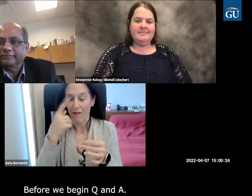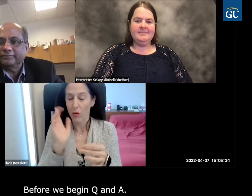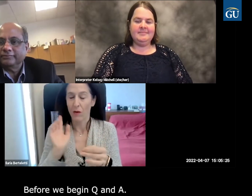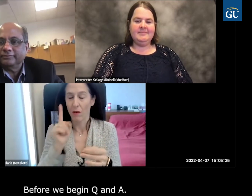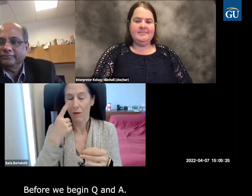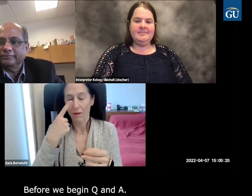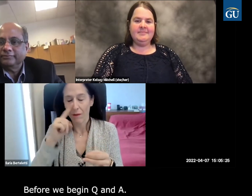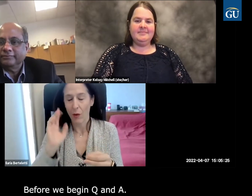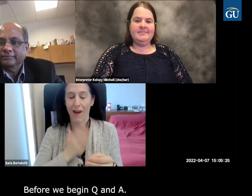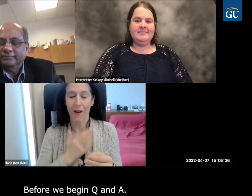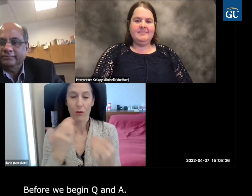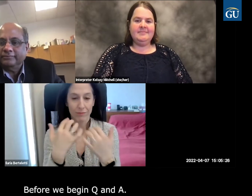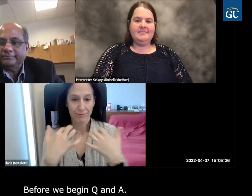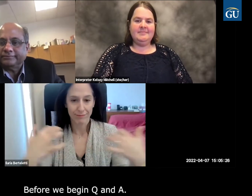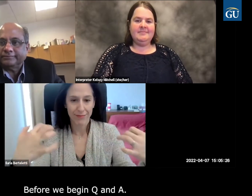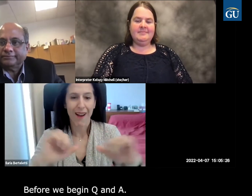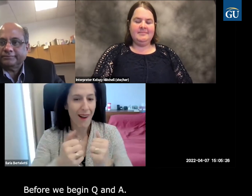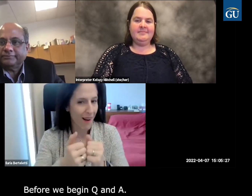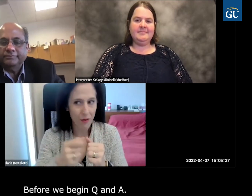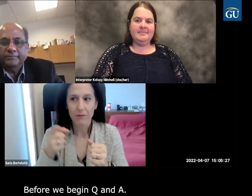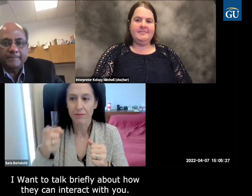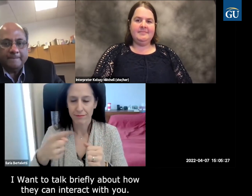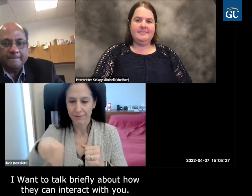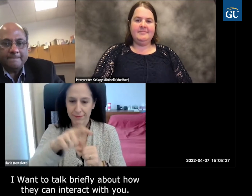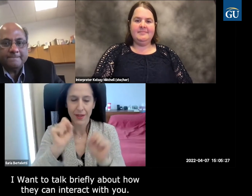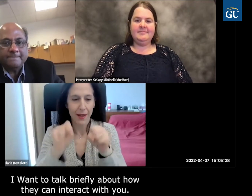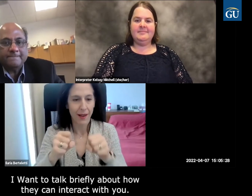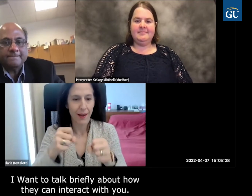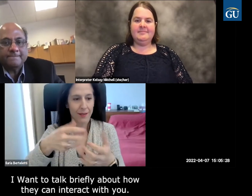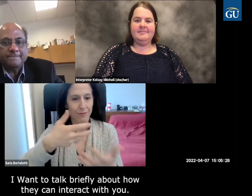q a um